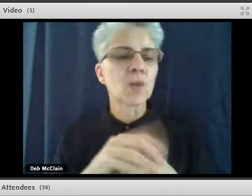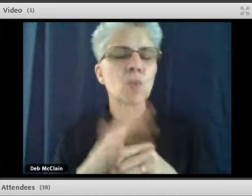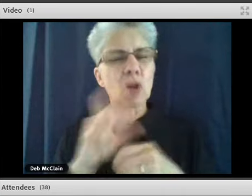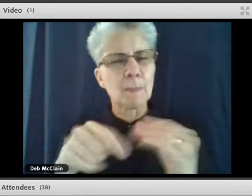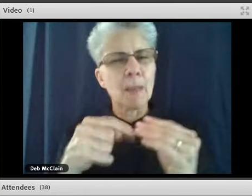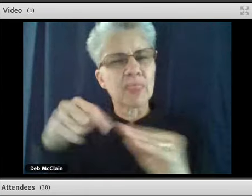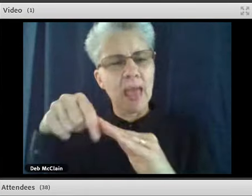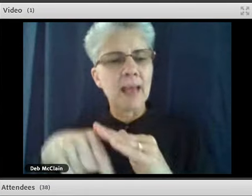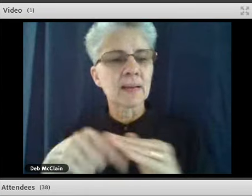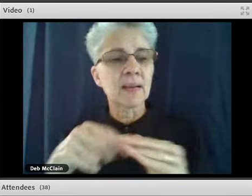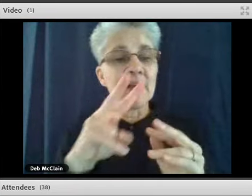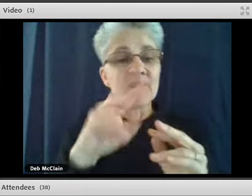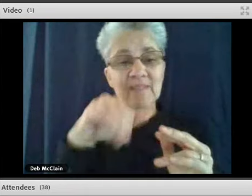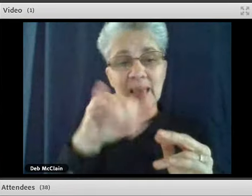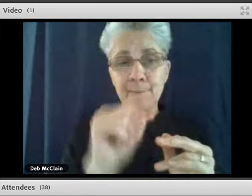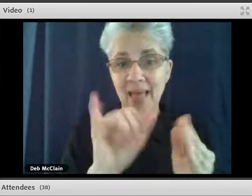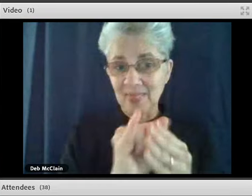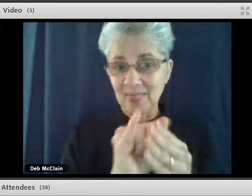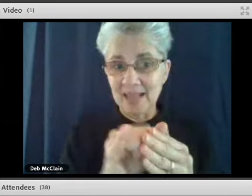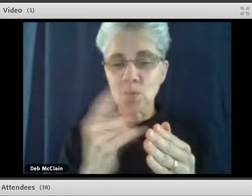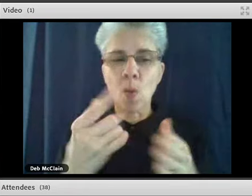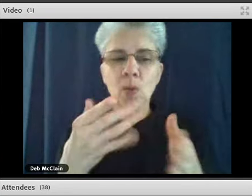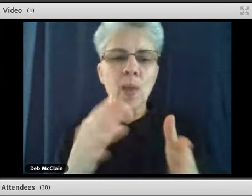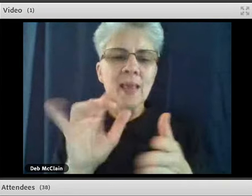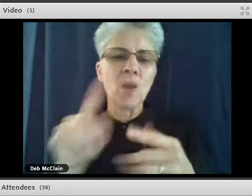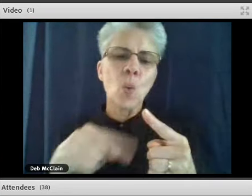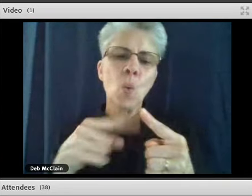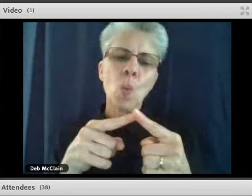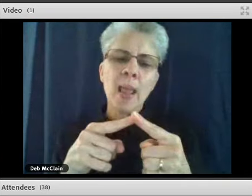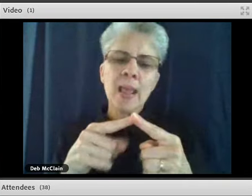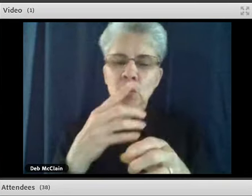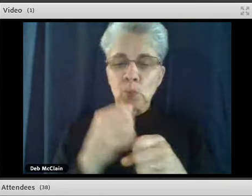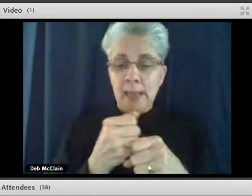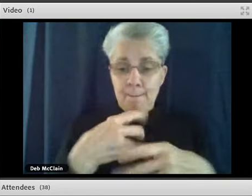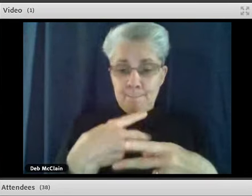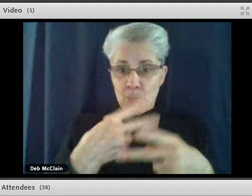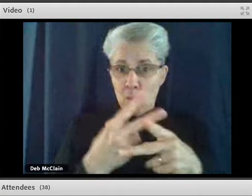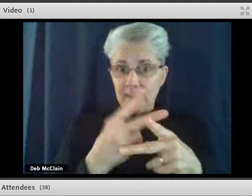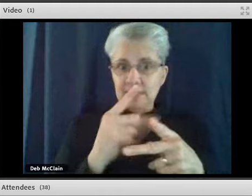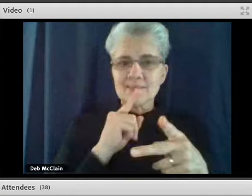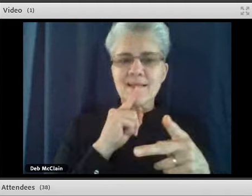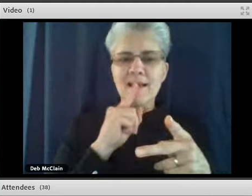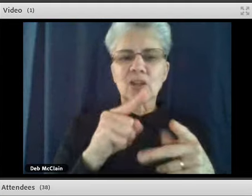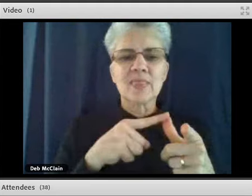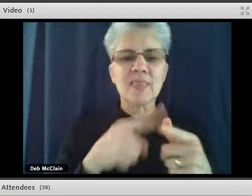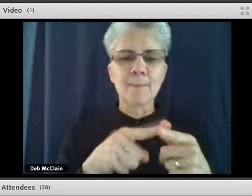We'll talk a little bit about VPATs. This is one way, when you get your products, that you can actually ensure